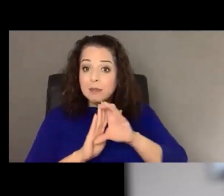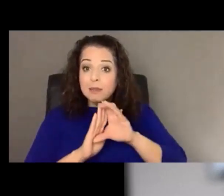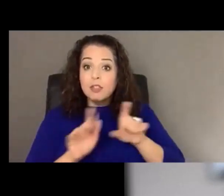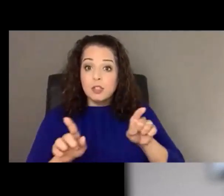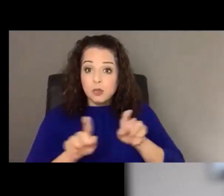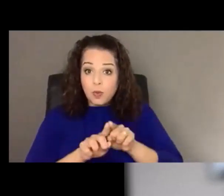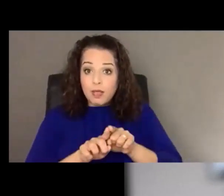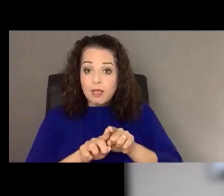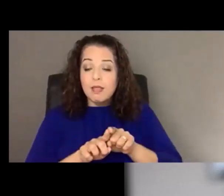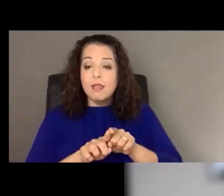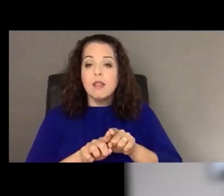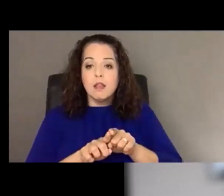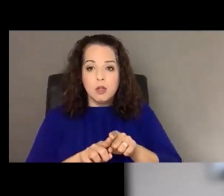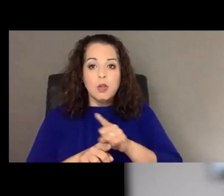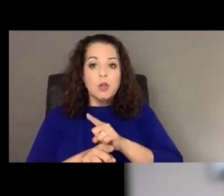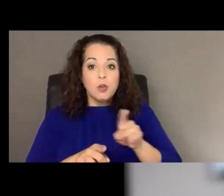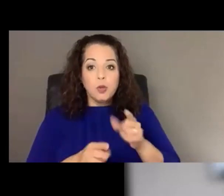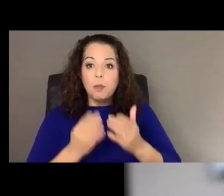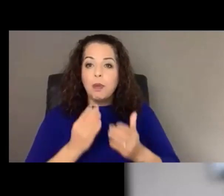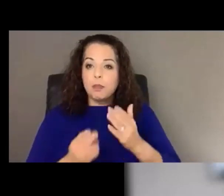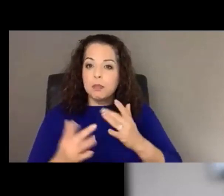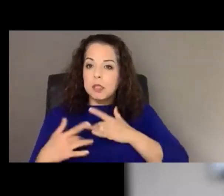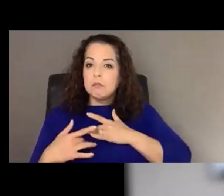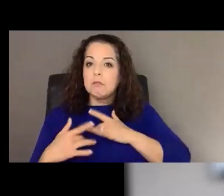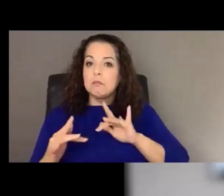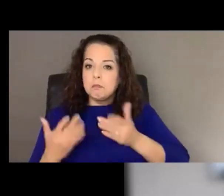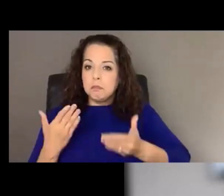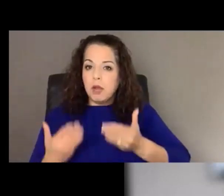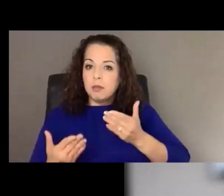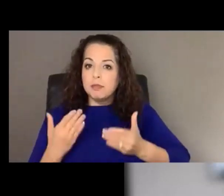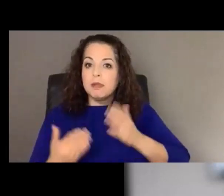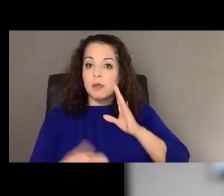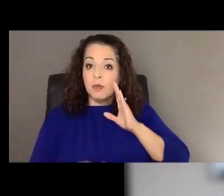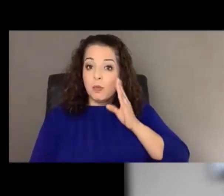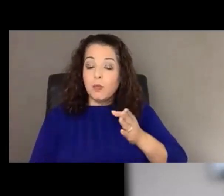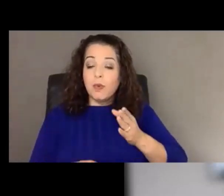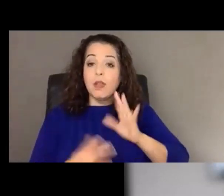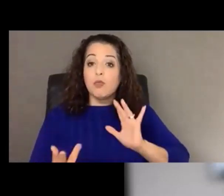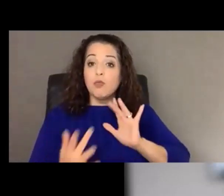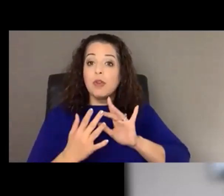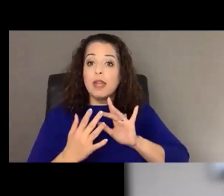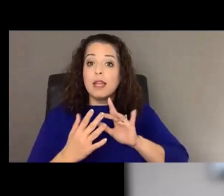you're more likely to reach the variety.